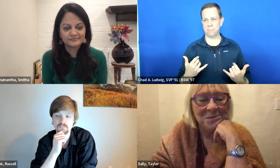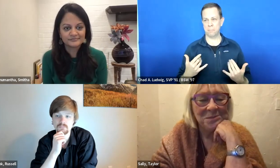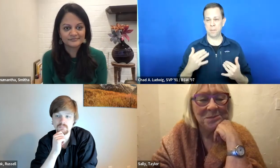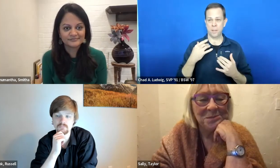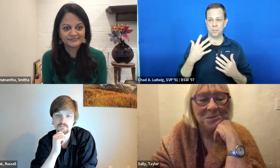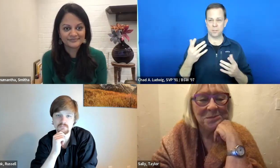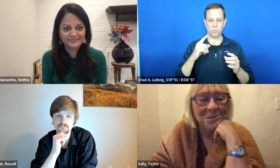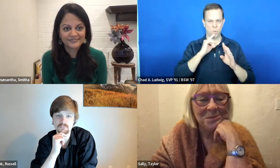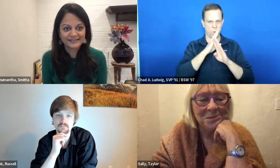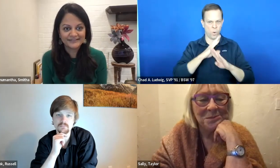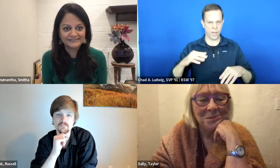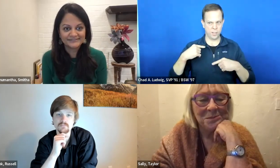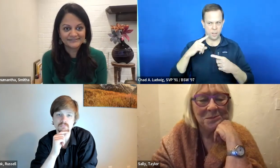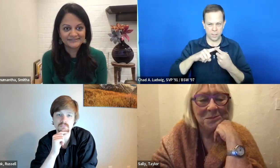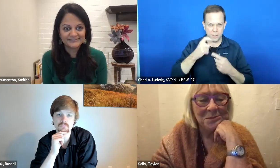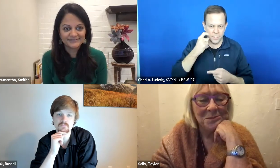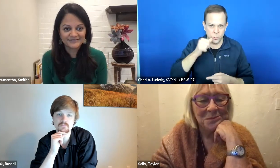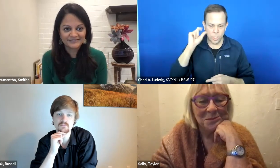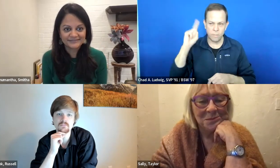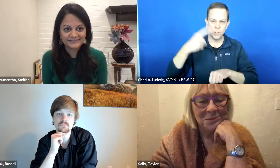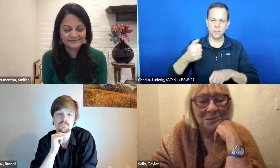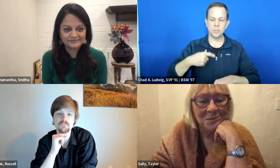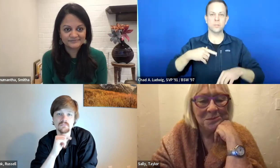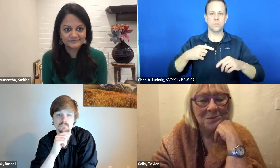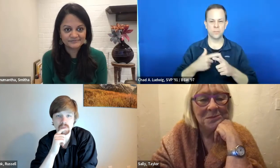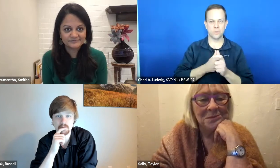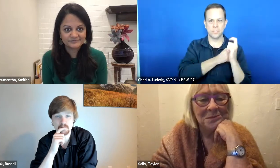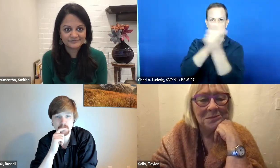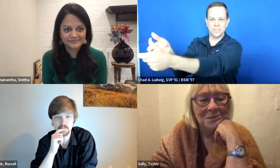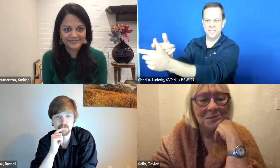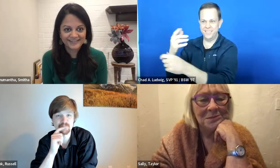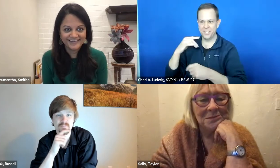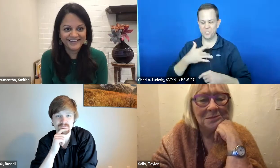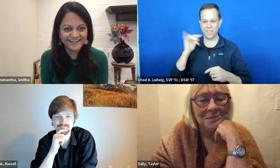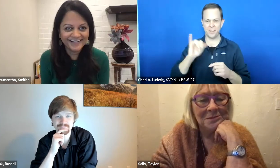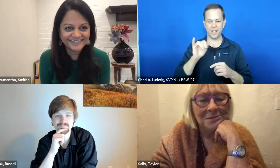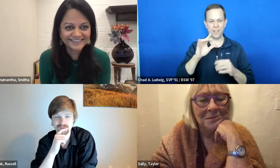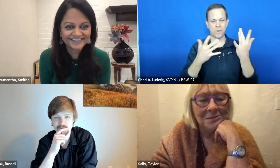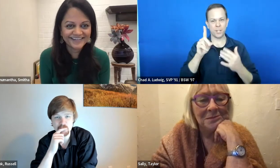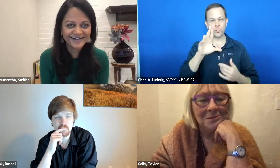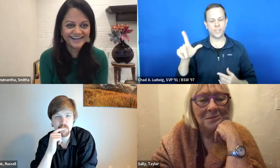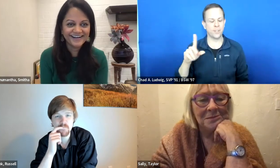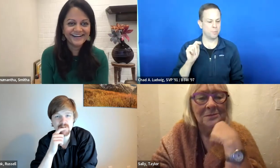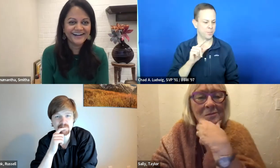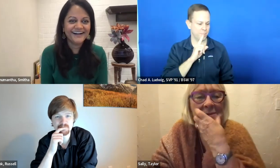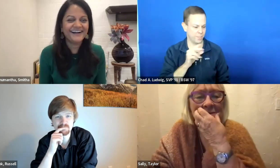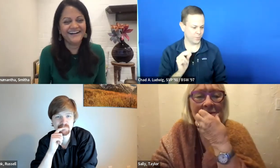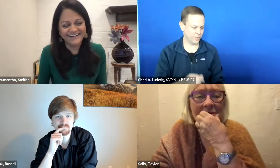but I want to say, it's been quiet, honestly, until yesterday, the first time something happened, ironically.